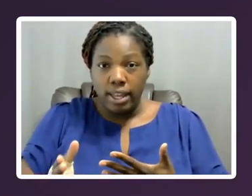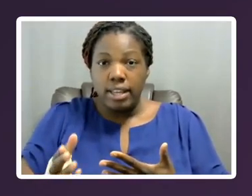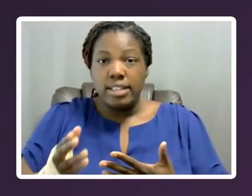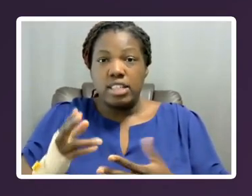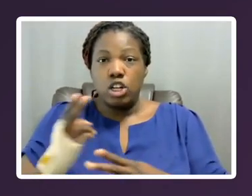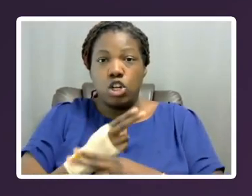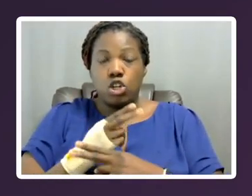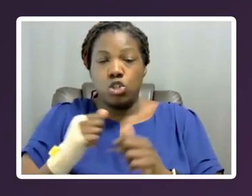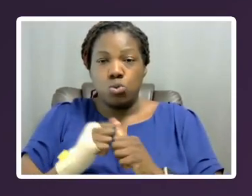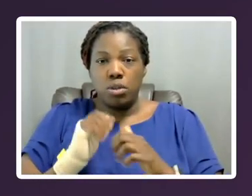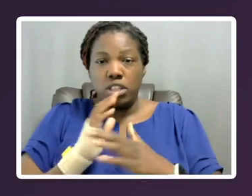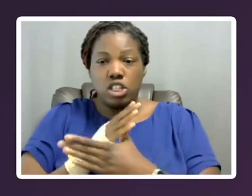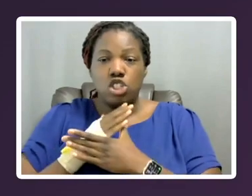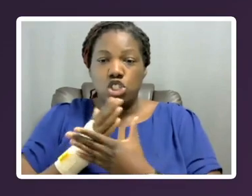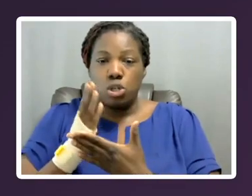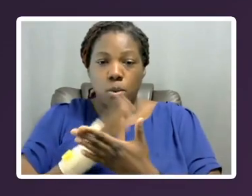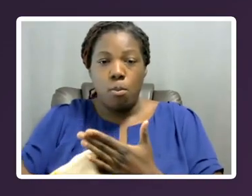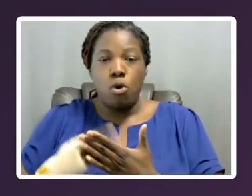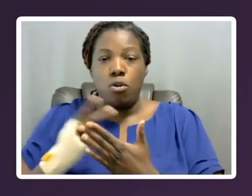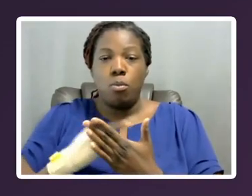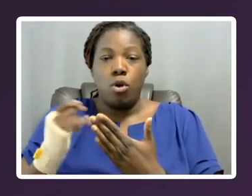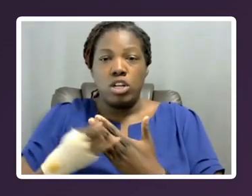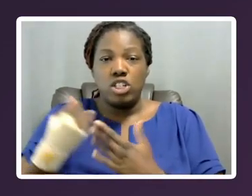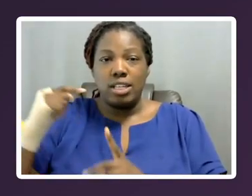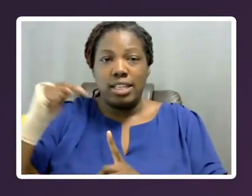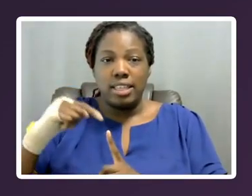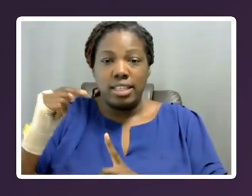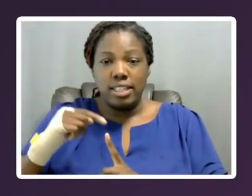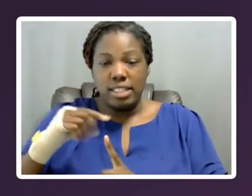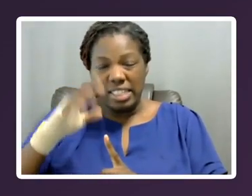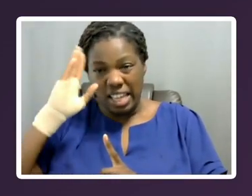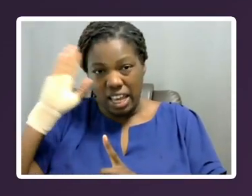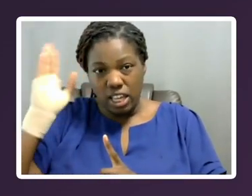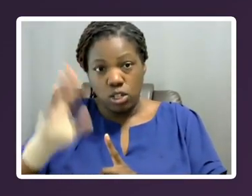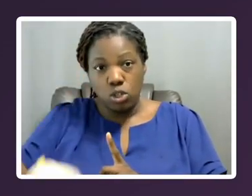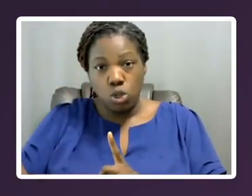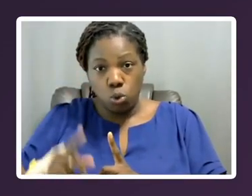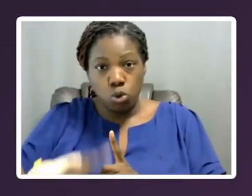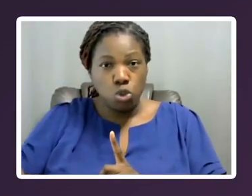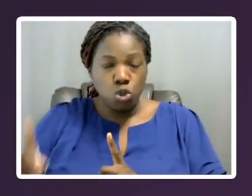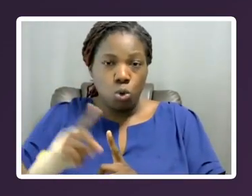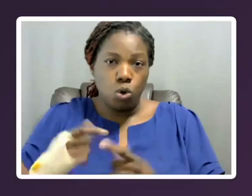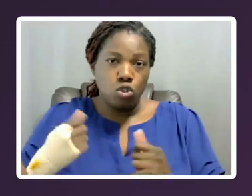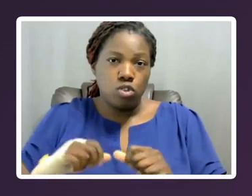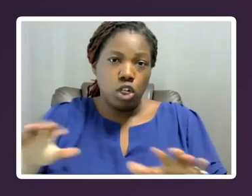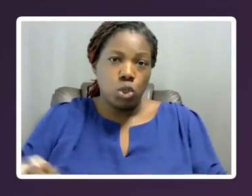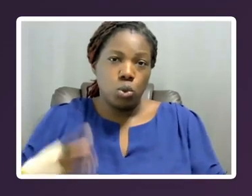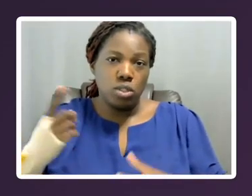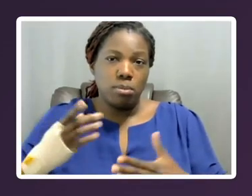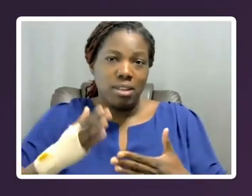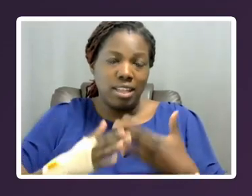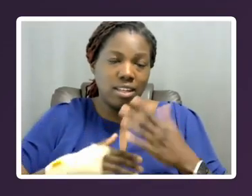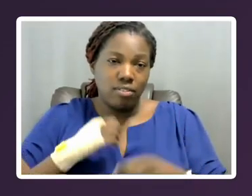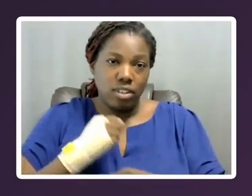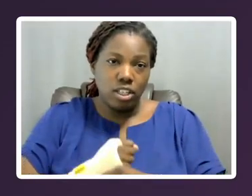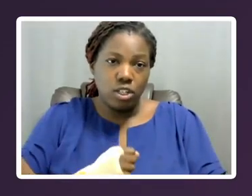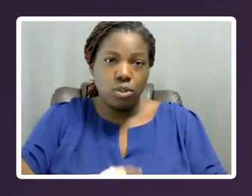of a project like this? And I know that you always try to do something at the end of the year.